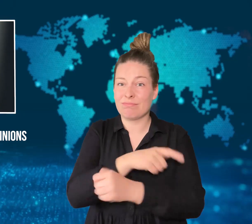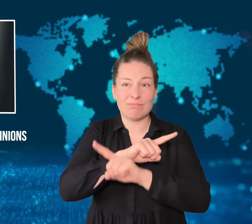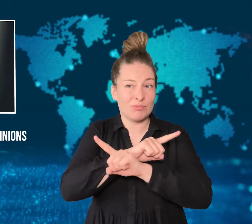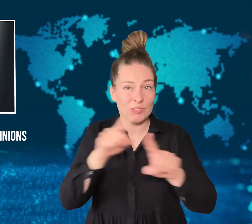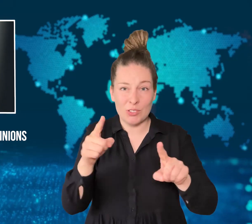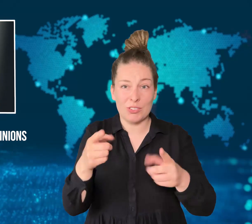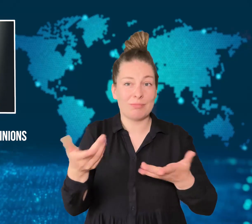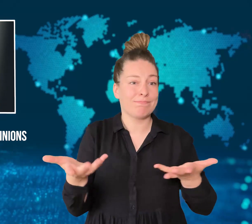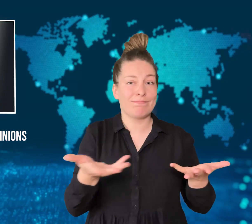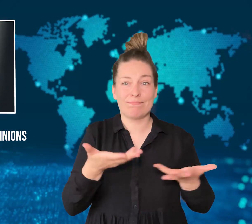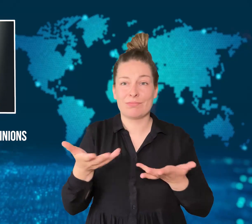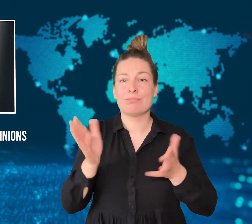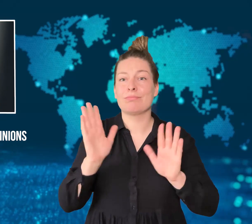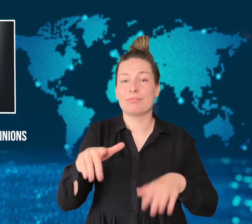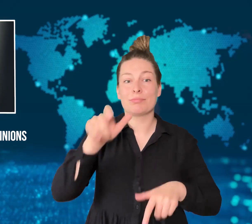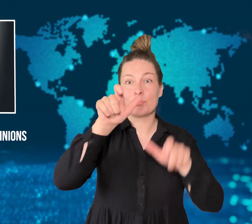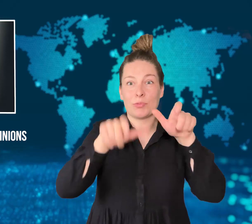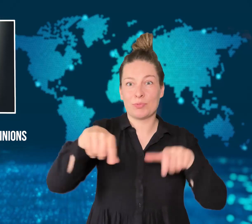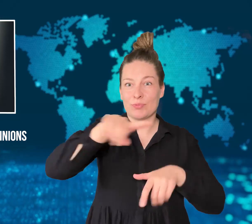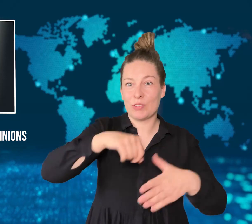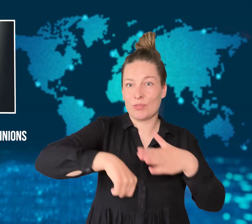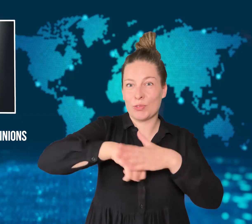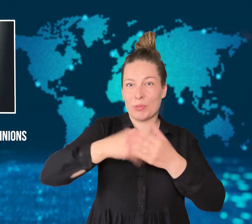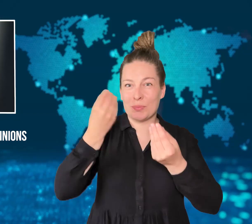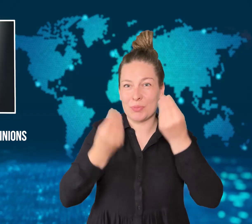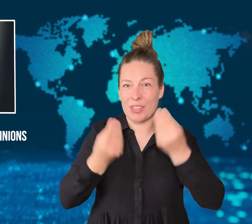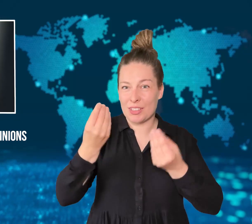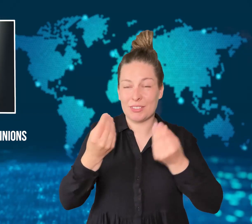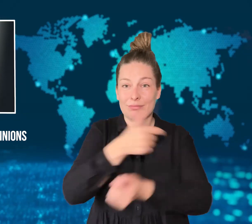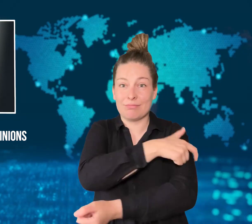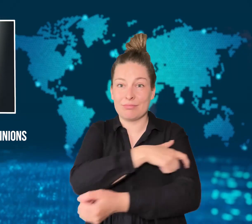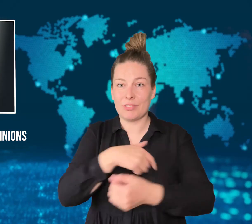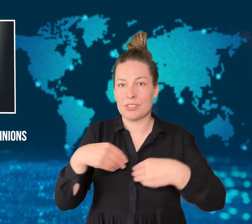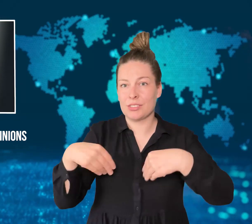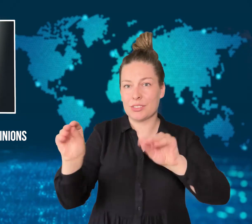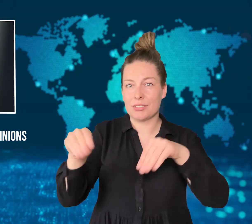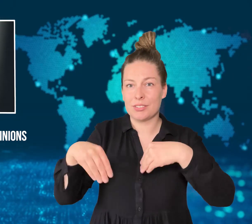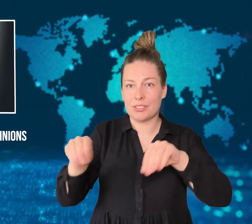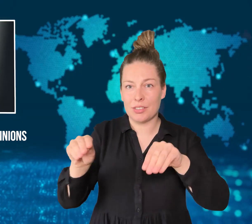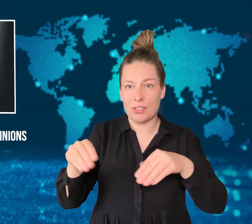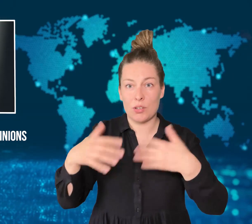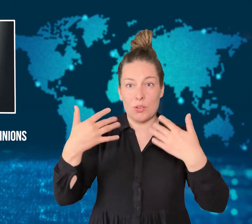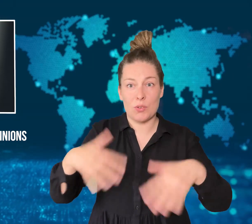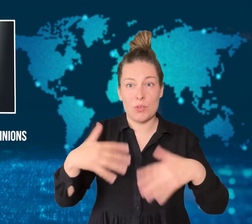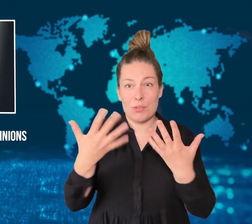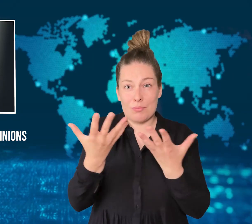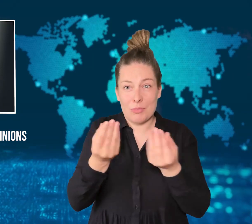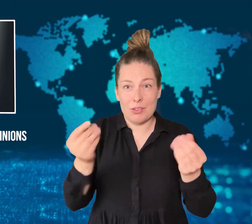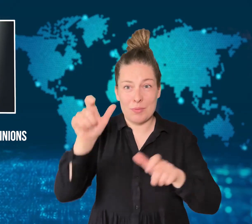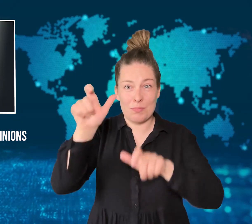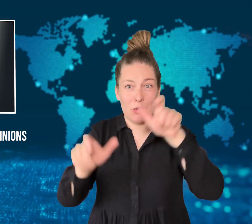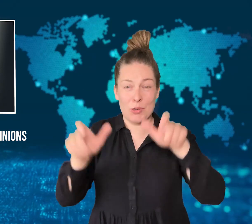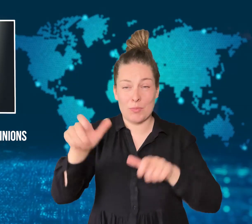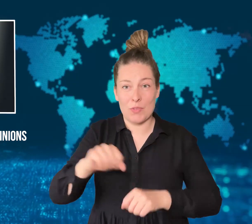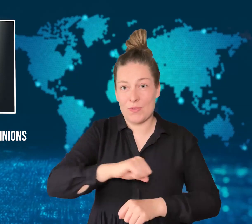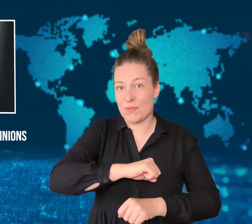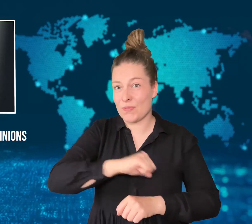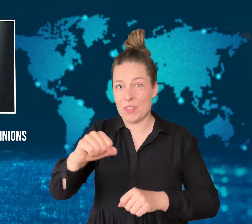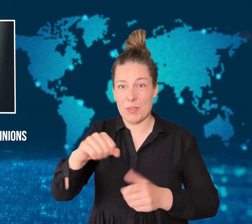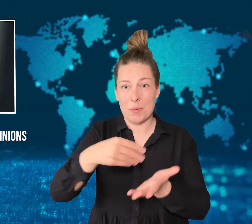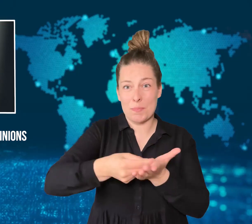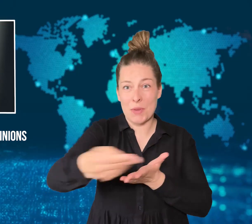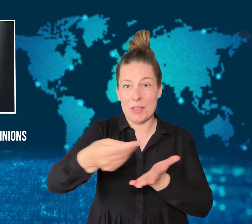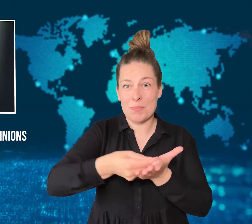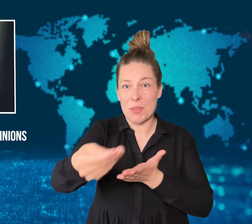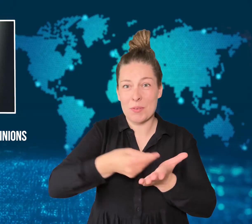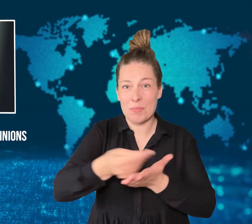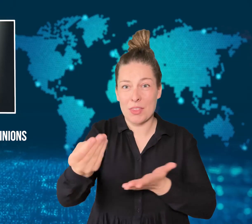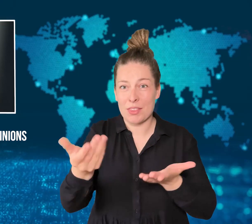After the "OneLove'' armband was banned, they sold out quickly as people showed